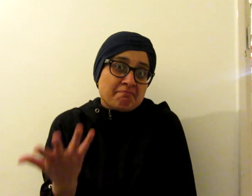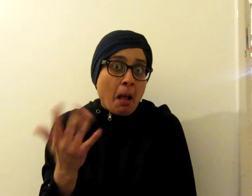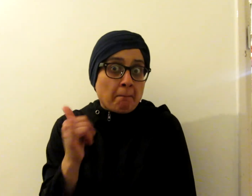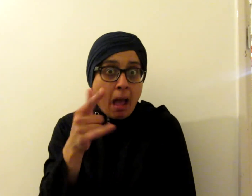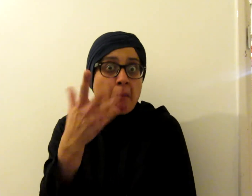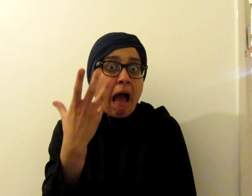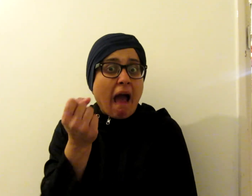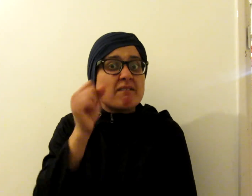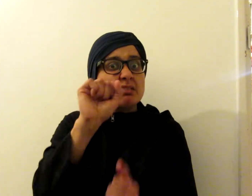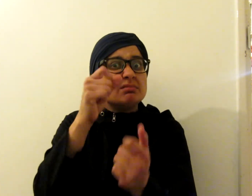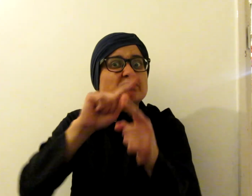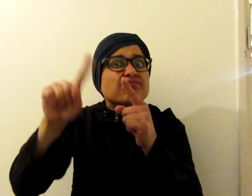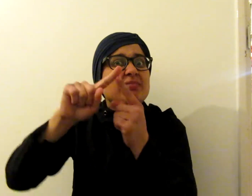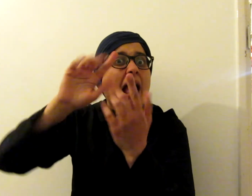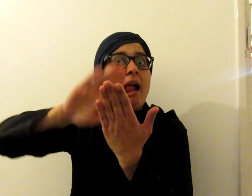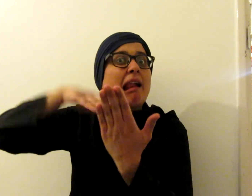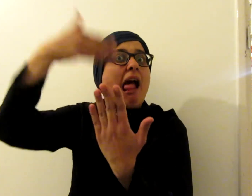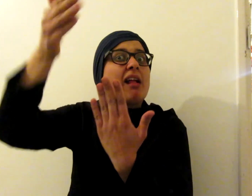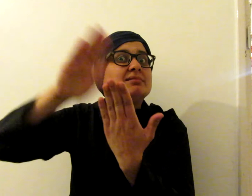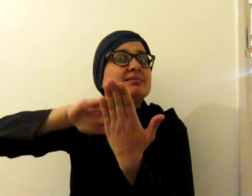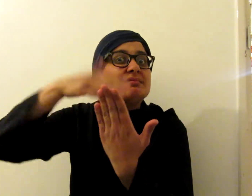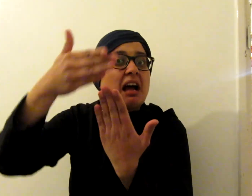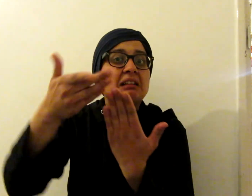Perhaps you have a various of calendars.